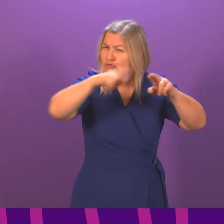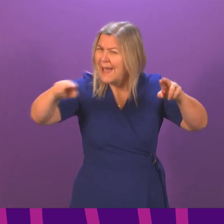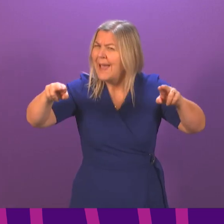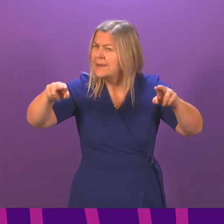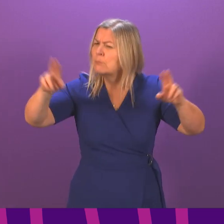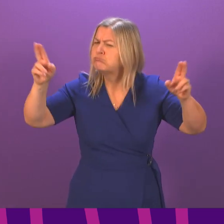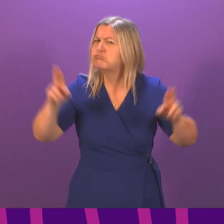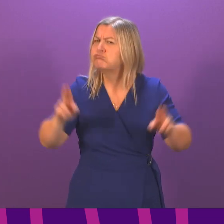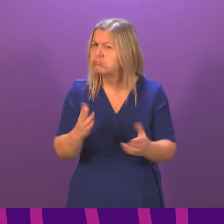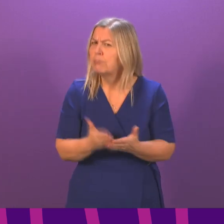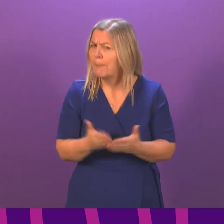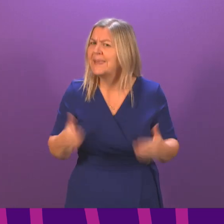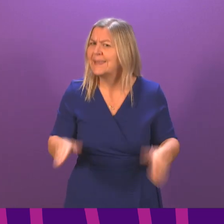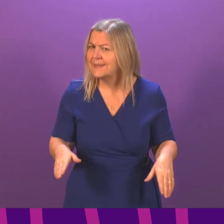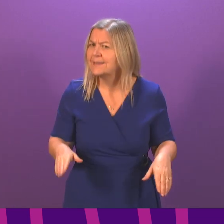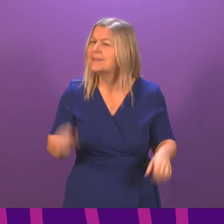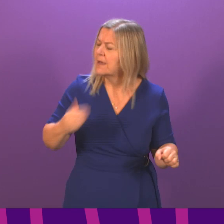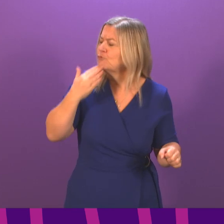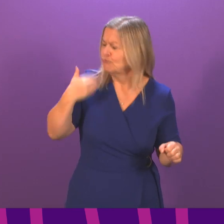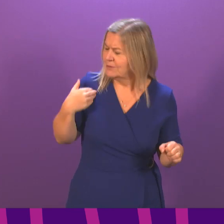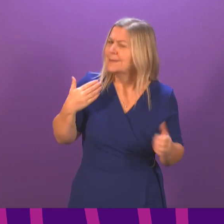number of crimes of handling an offensive weapon that have been recorded and the number